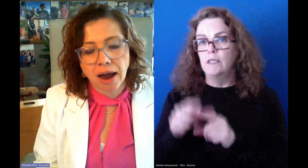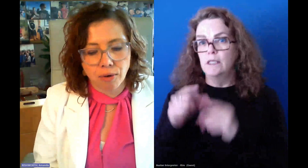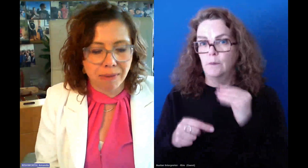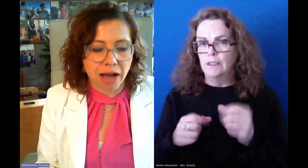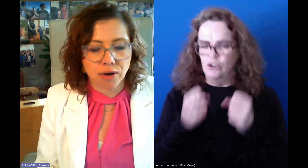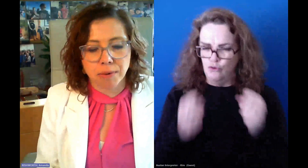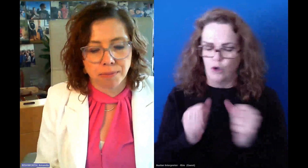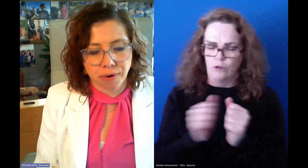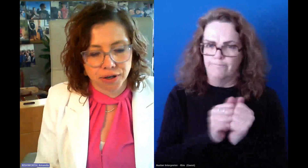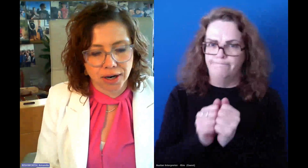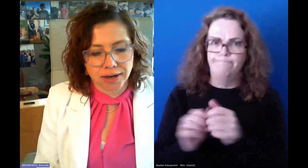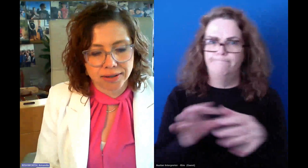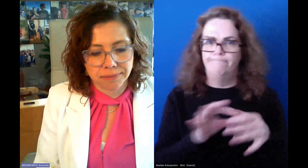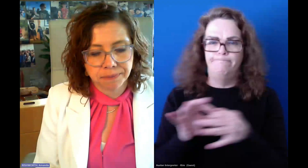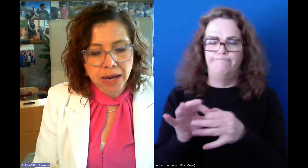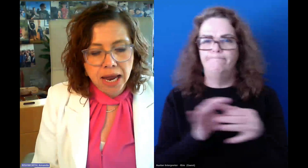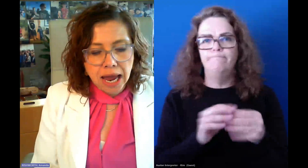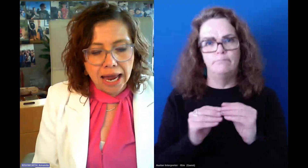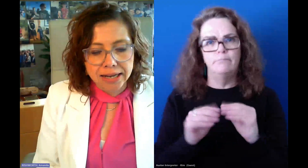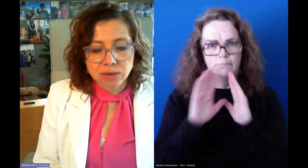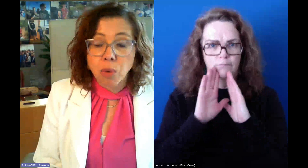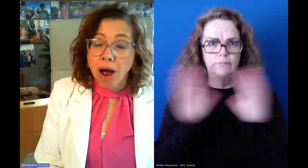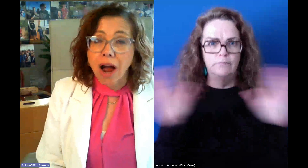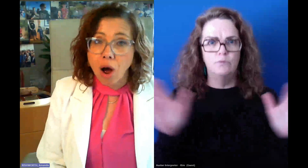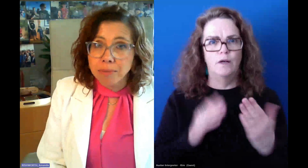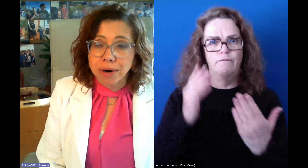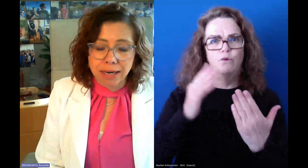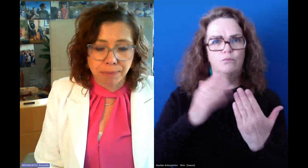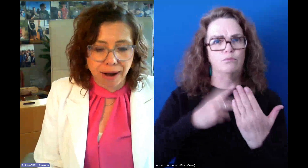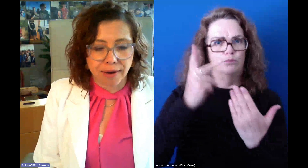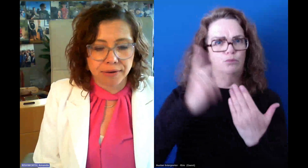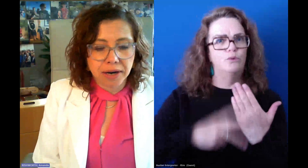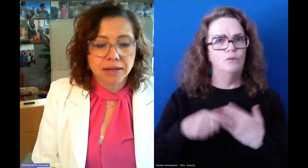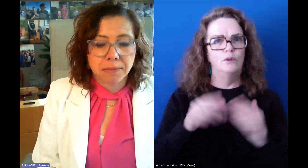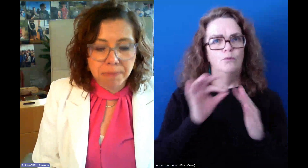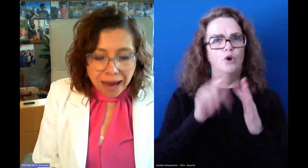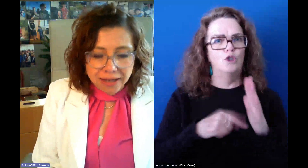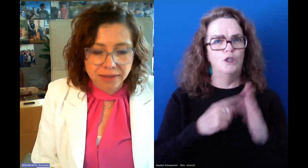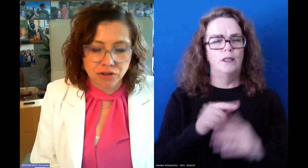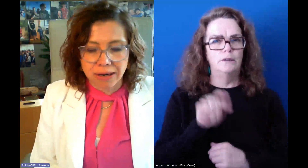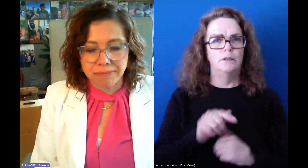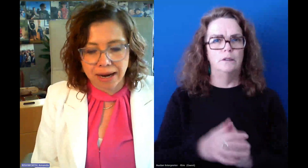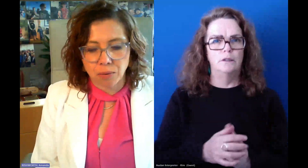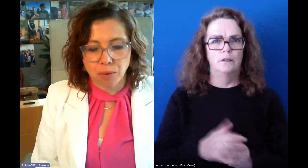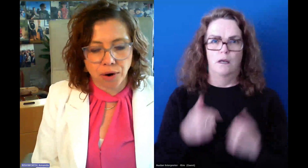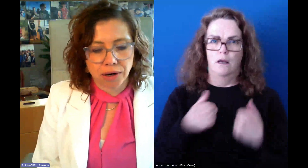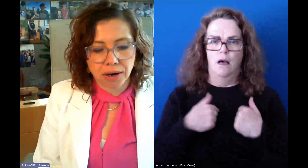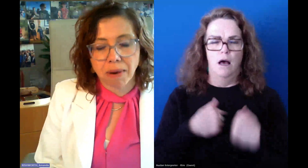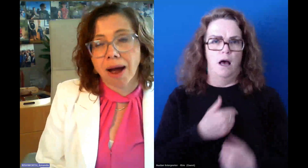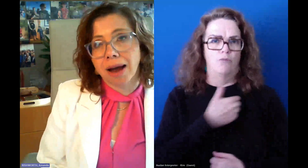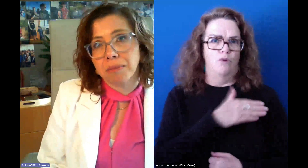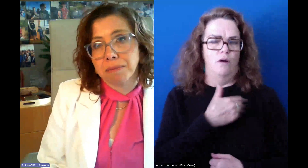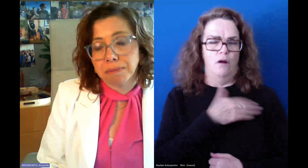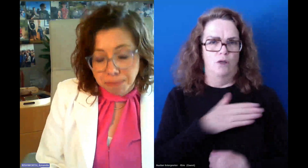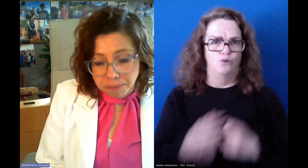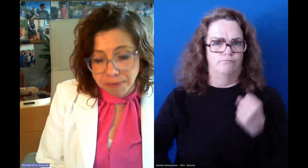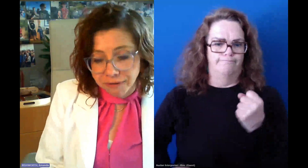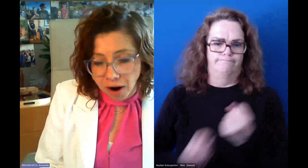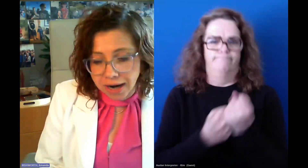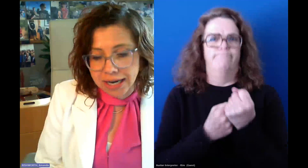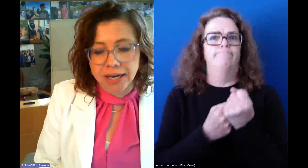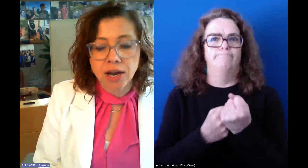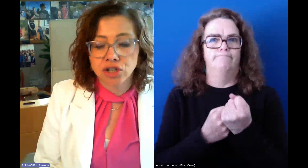a remarkable project and it's why I'm really proud to back the DREAM Network by providing